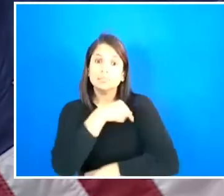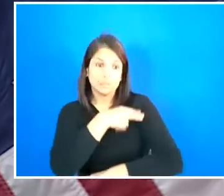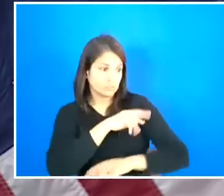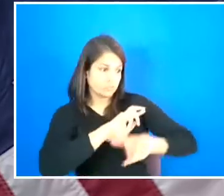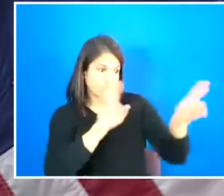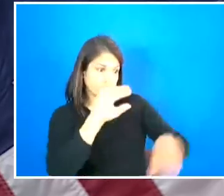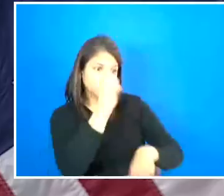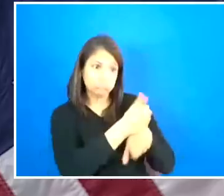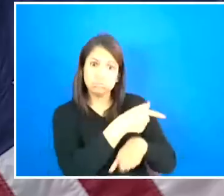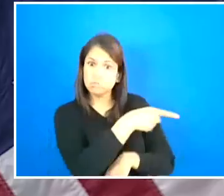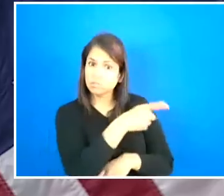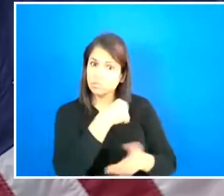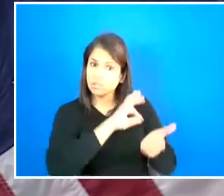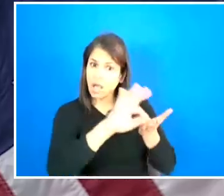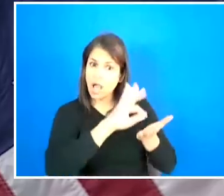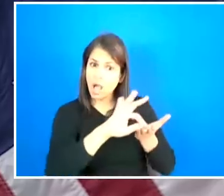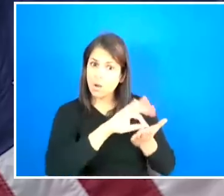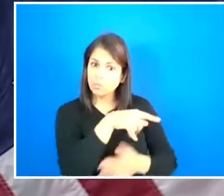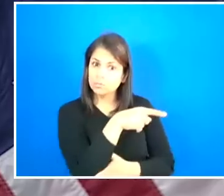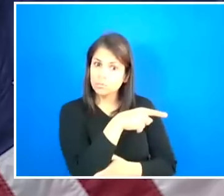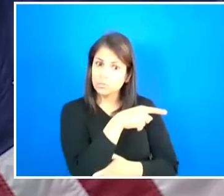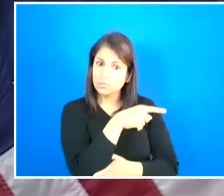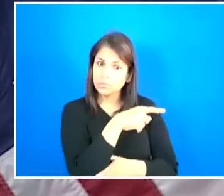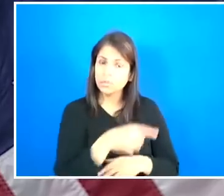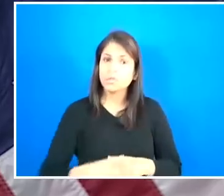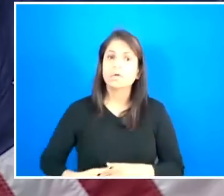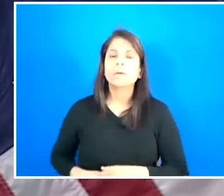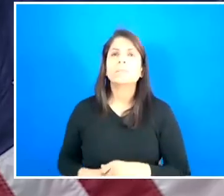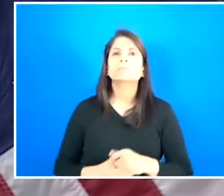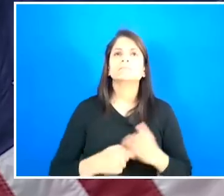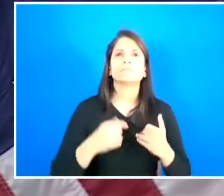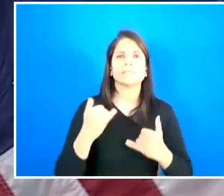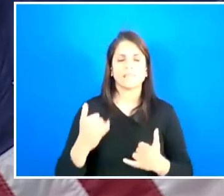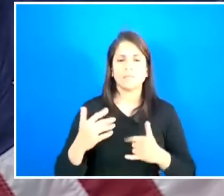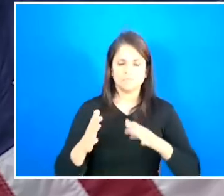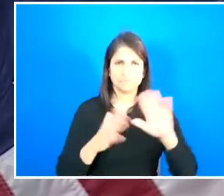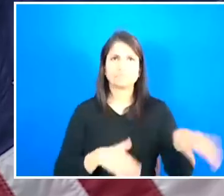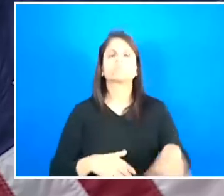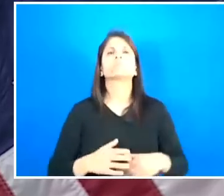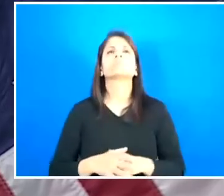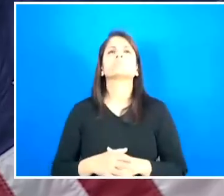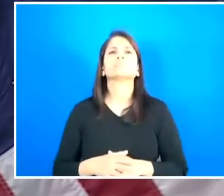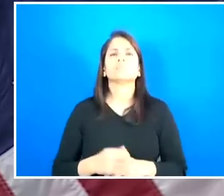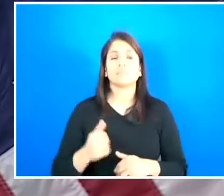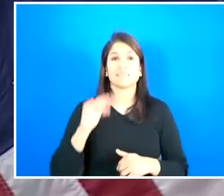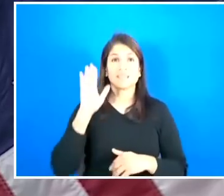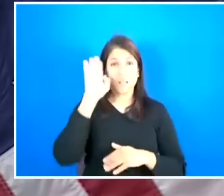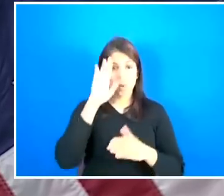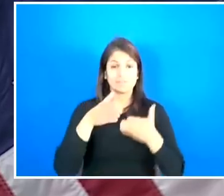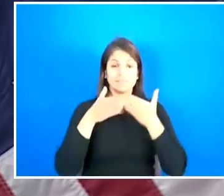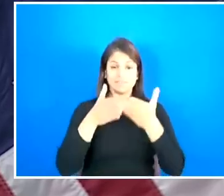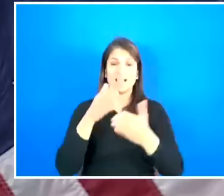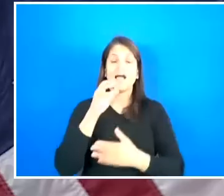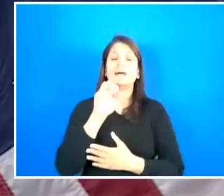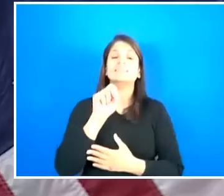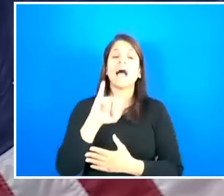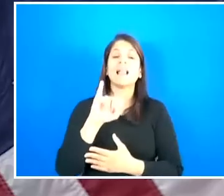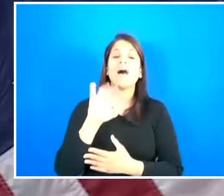RETAIN ALL EXISTING FUNDING AND NOT RECEIVE A BUDGET CUT OR FERRY CHANGE WHILE STATE